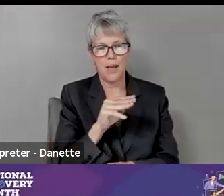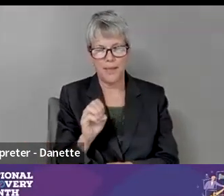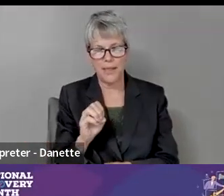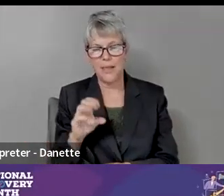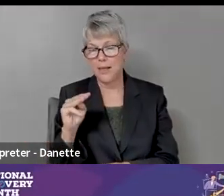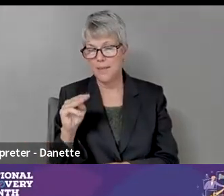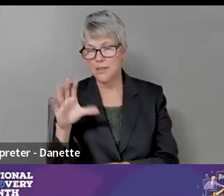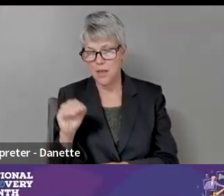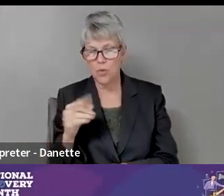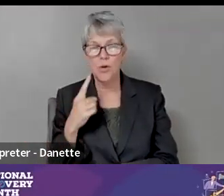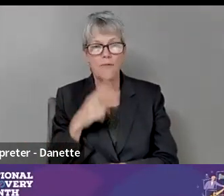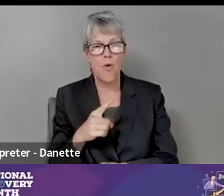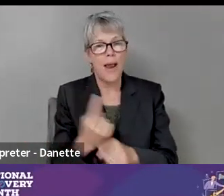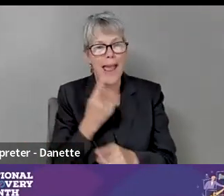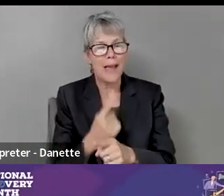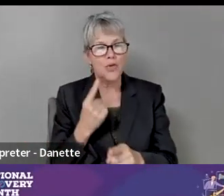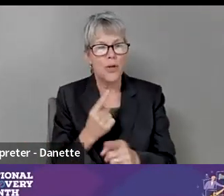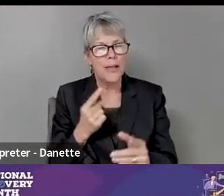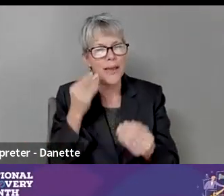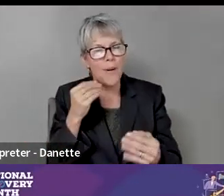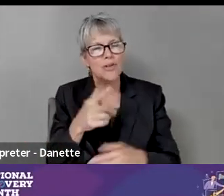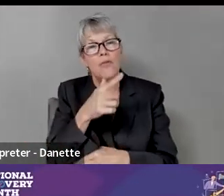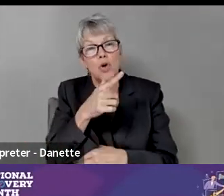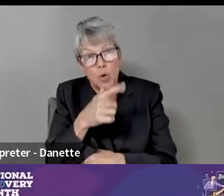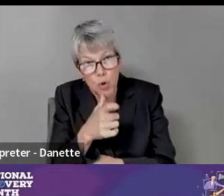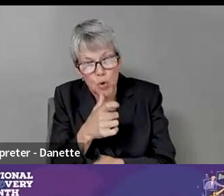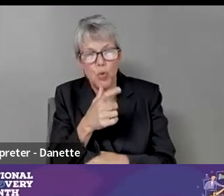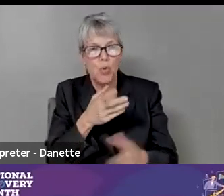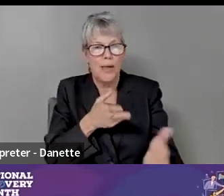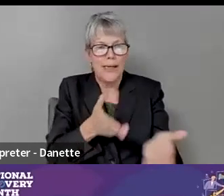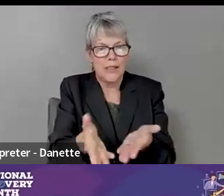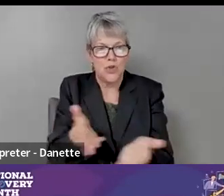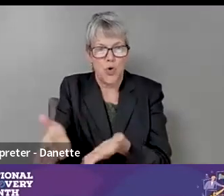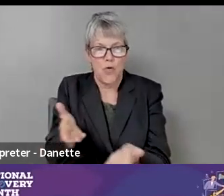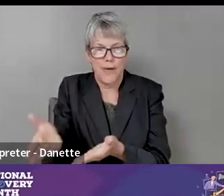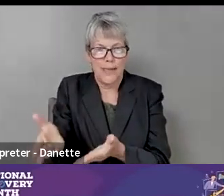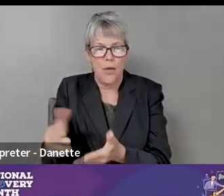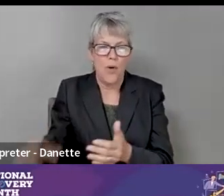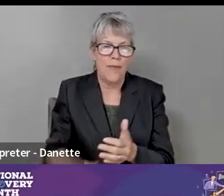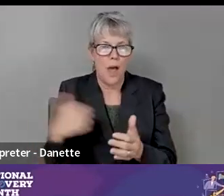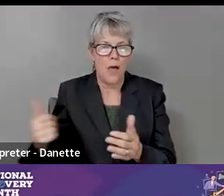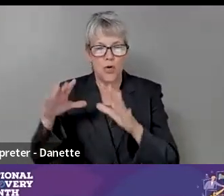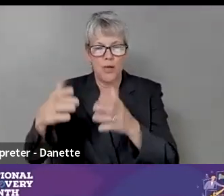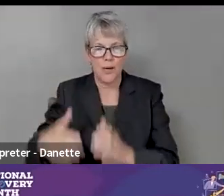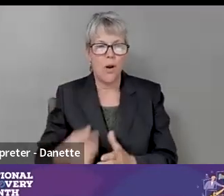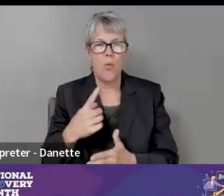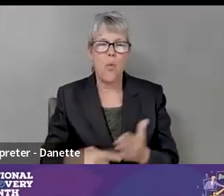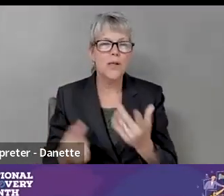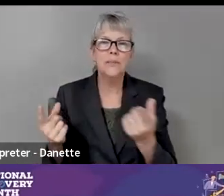Charles Rousseau (he/him): on who is being served. Charles Rousseau (he/him): Addition to many other categories. What is being done to improve this? The